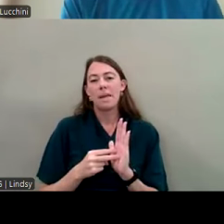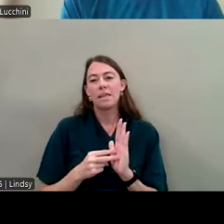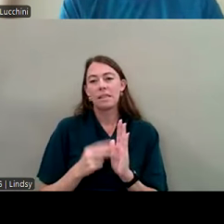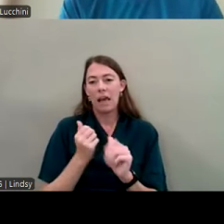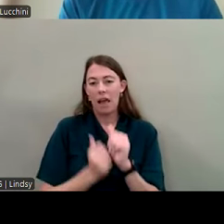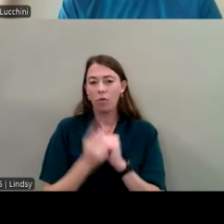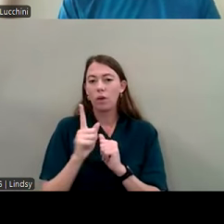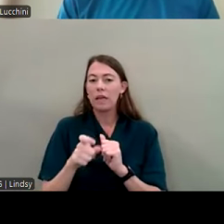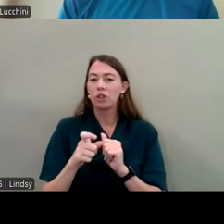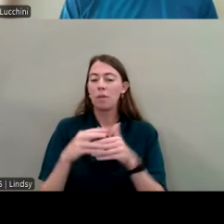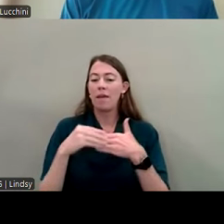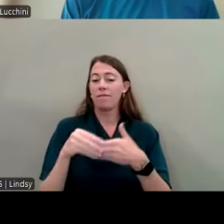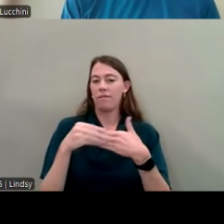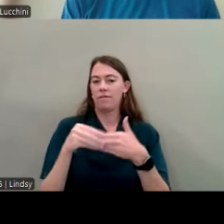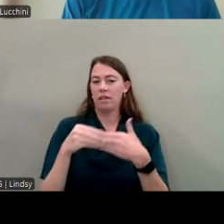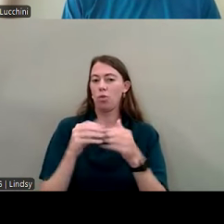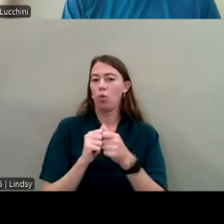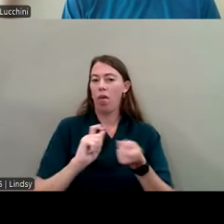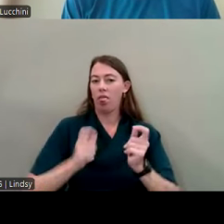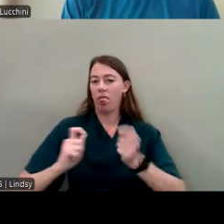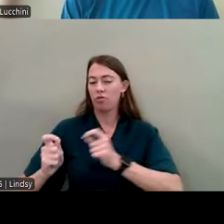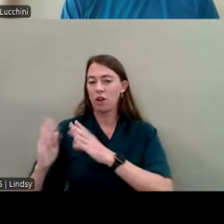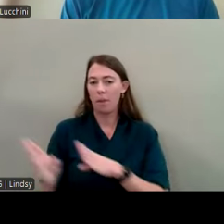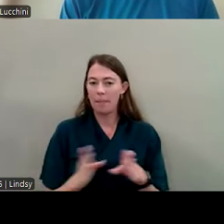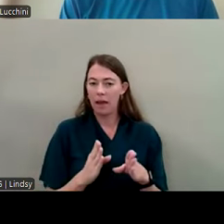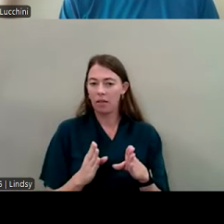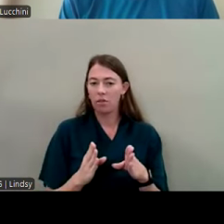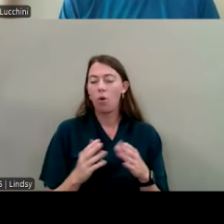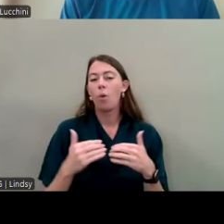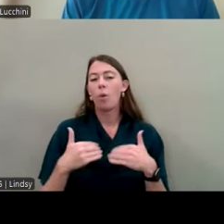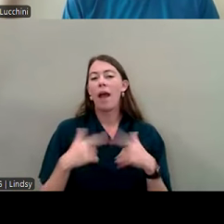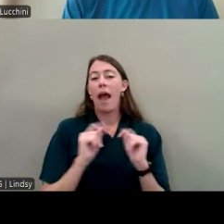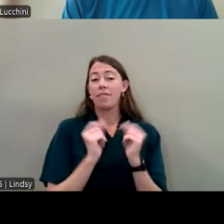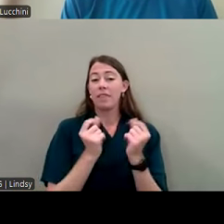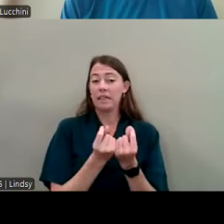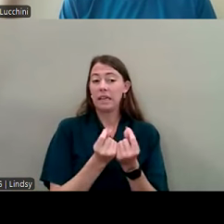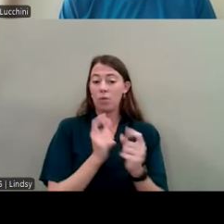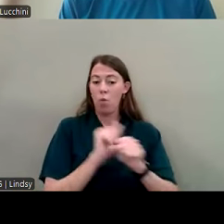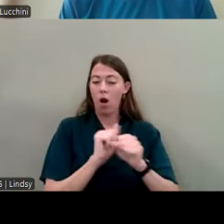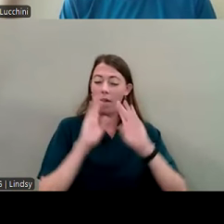the plans. While the team works on remediating for accessibility, they may gather more experience.